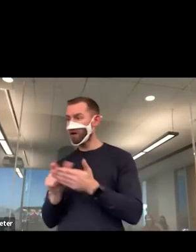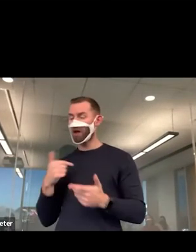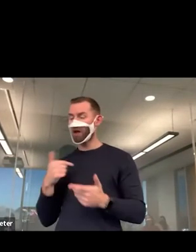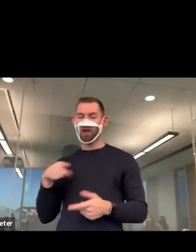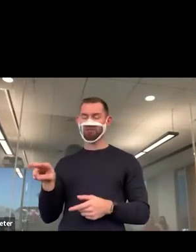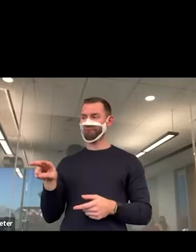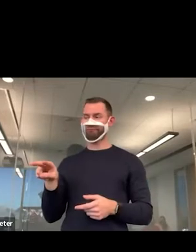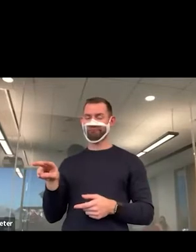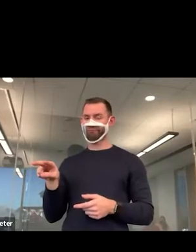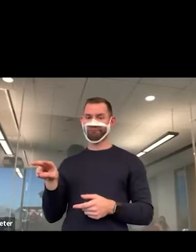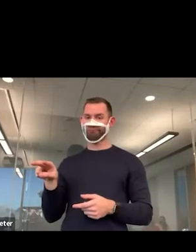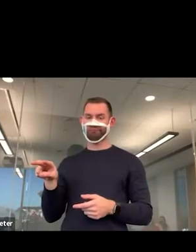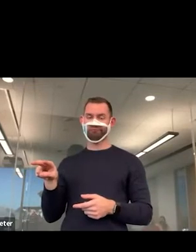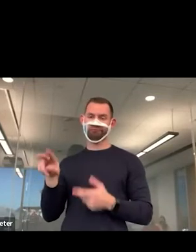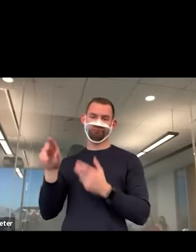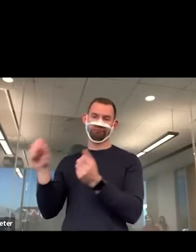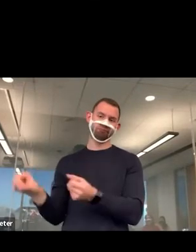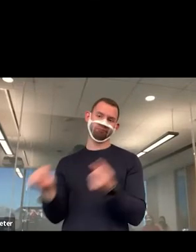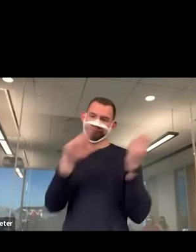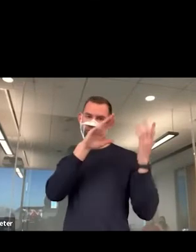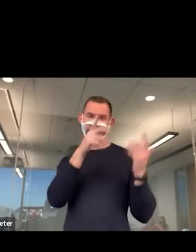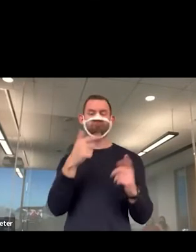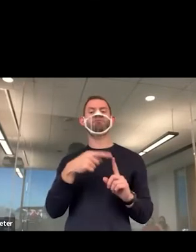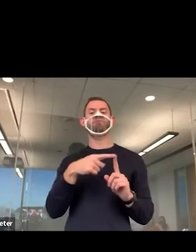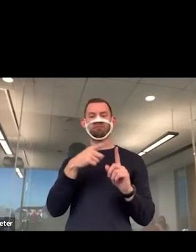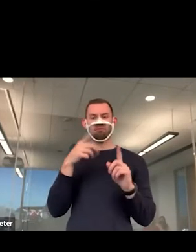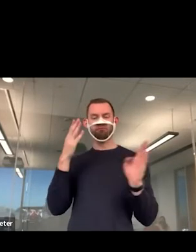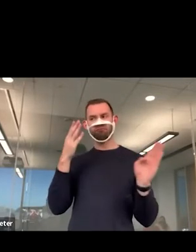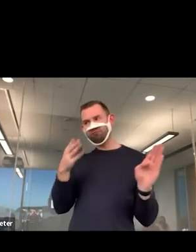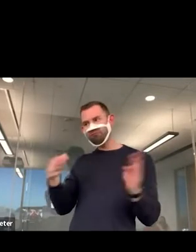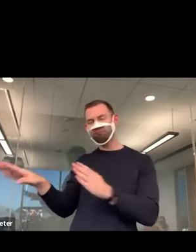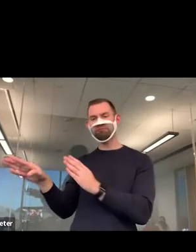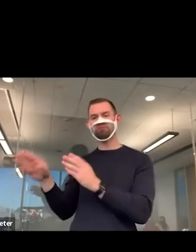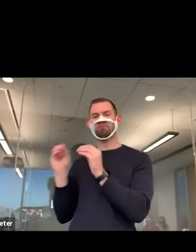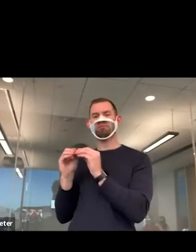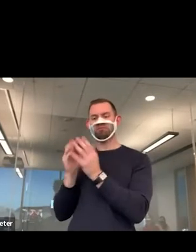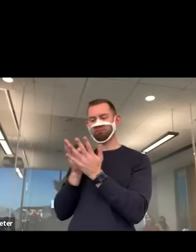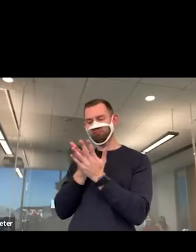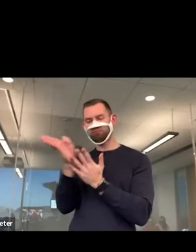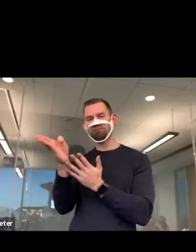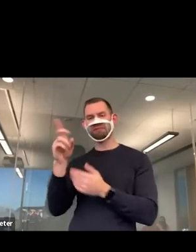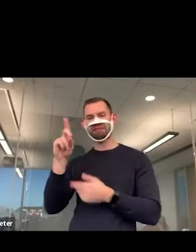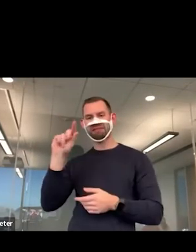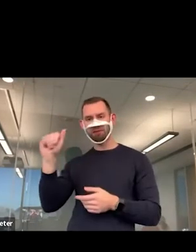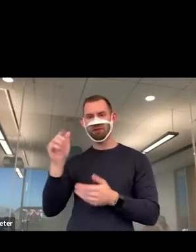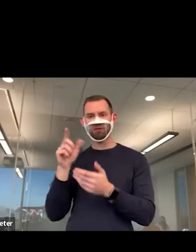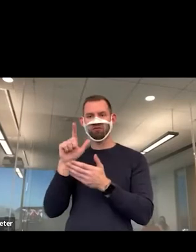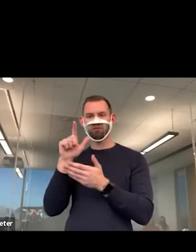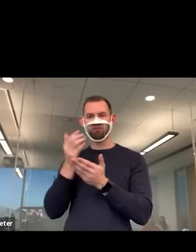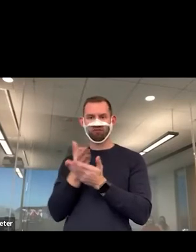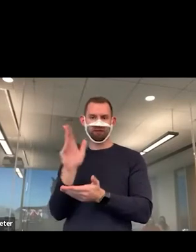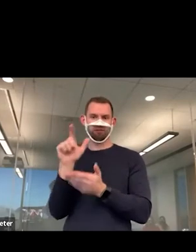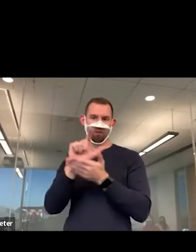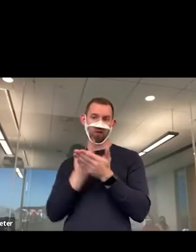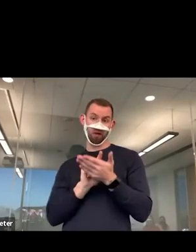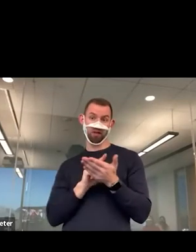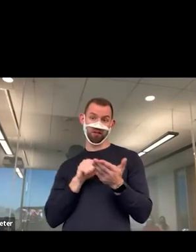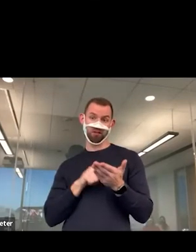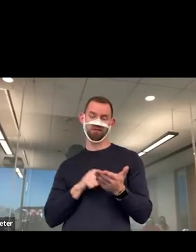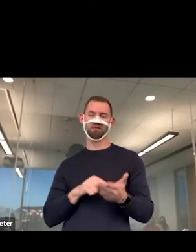i started to really look at all the different aspects of disability rights law my first summer